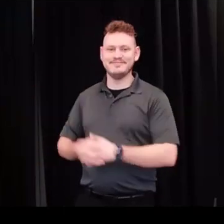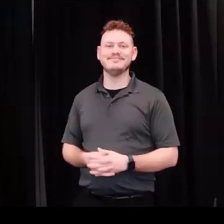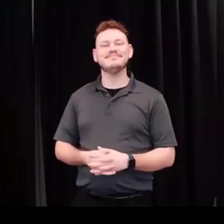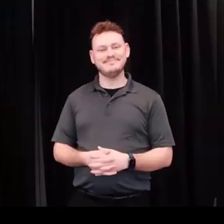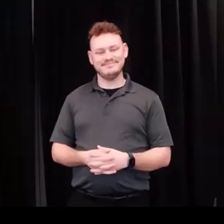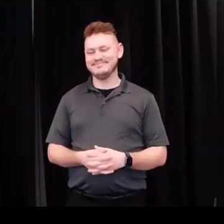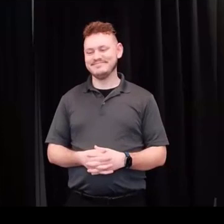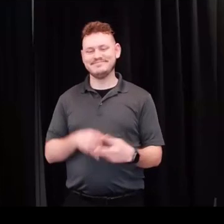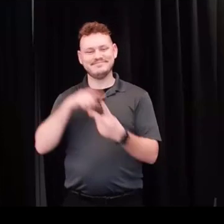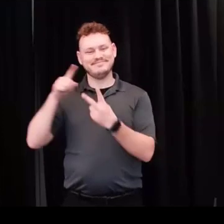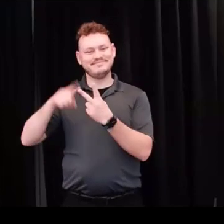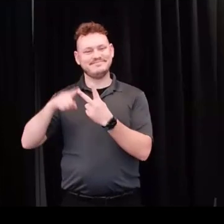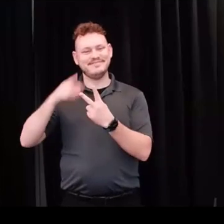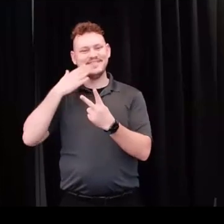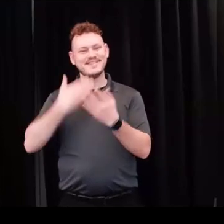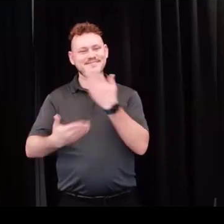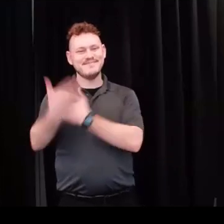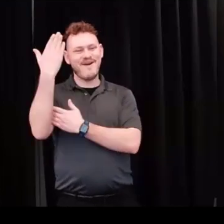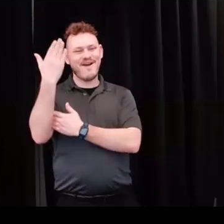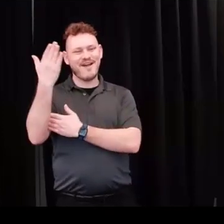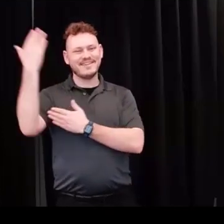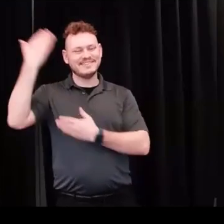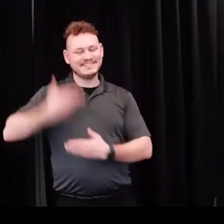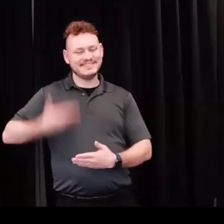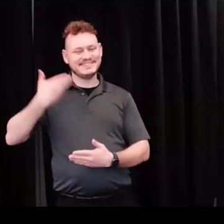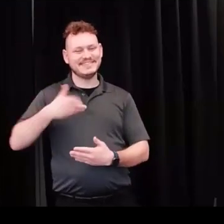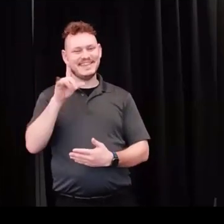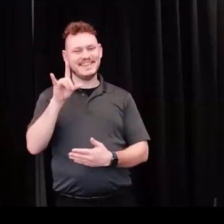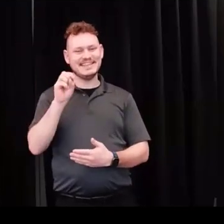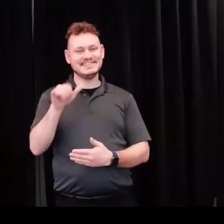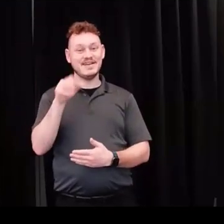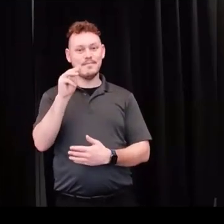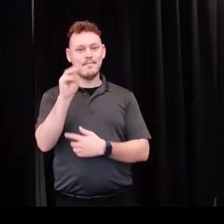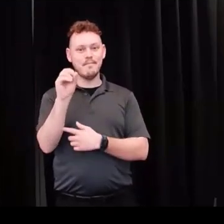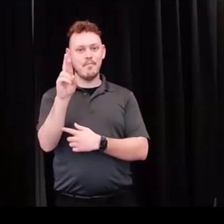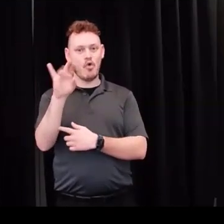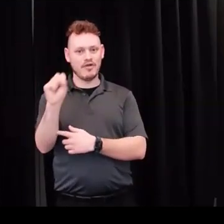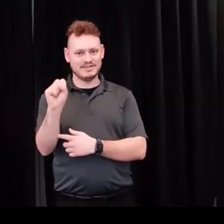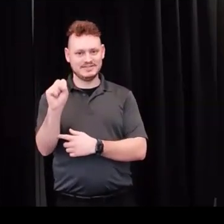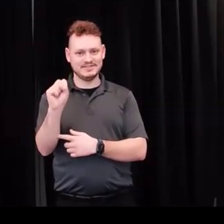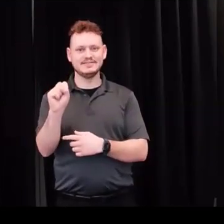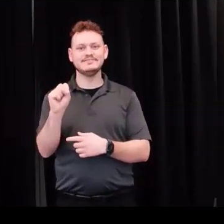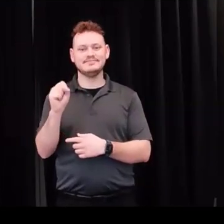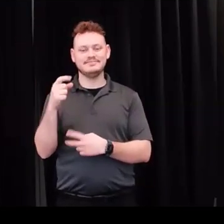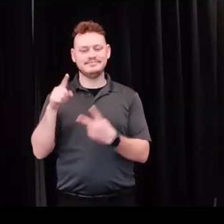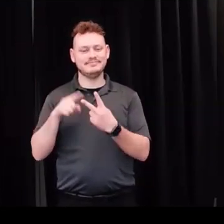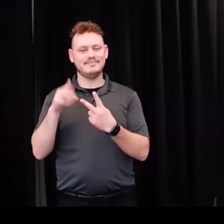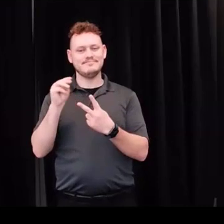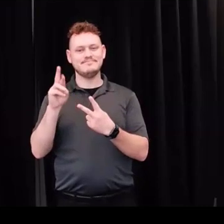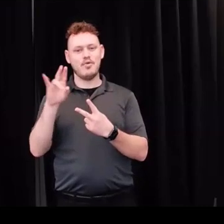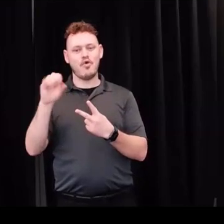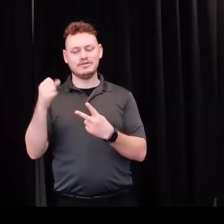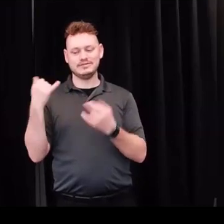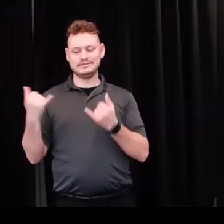Well good morning everybody, I am Lindsey Morris. I am currently a learning experience designer at